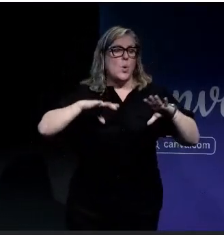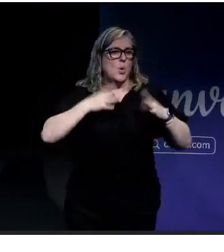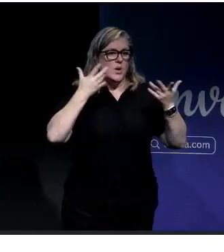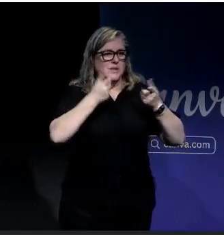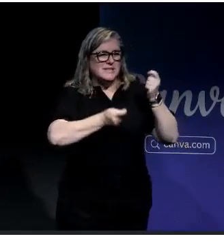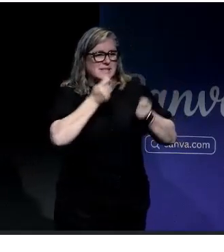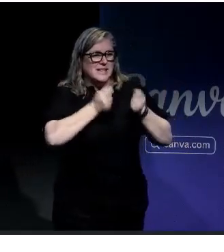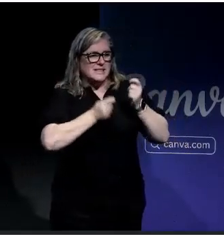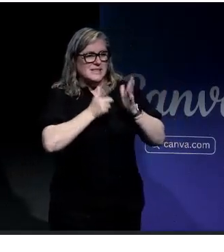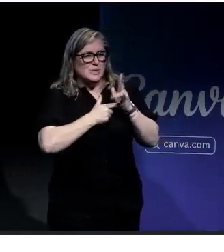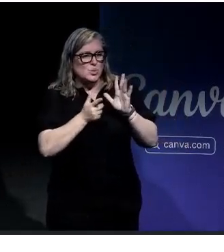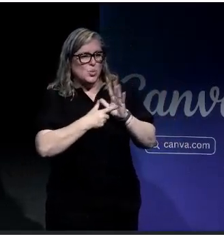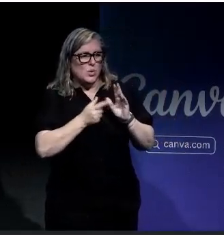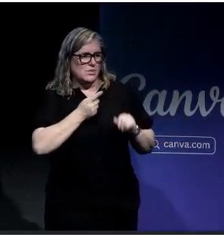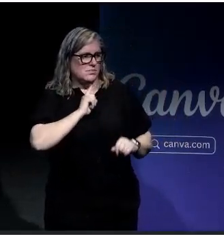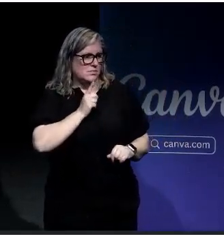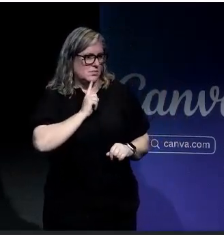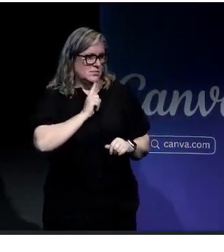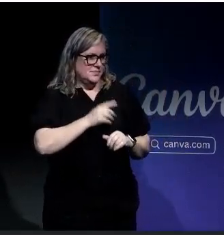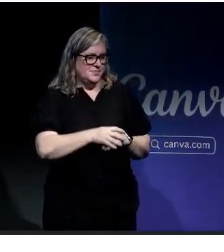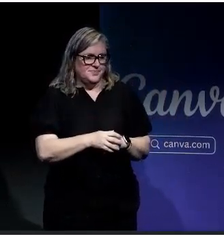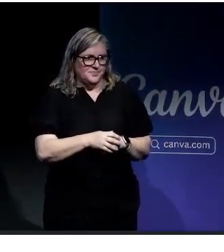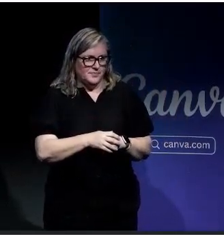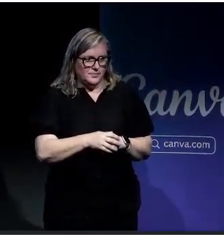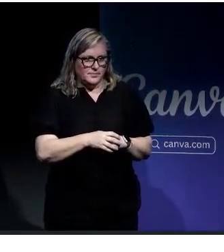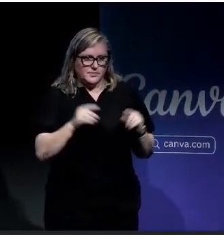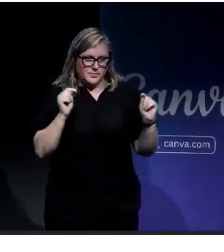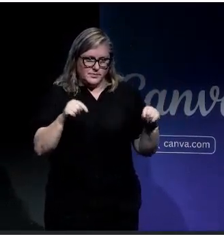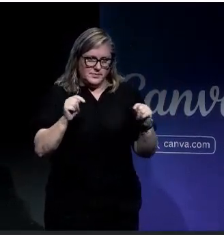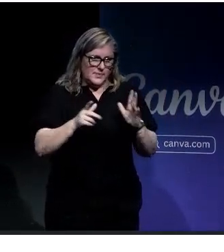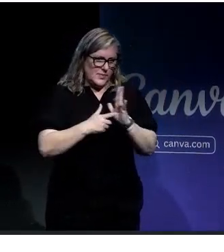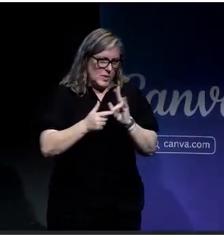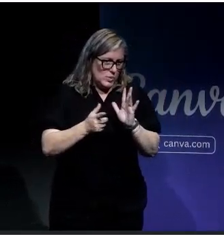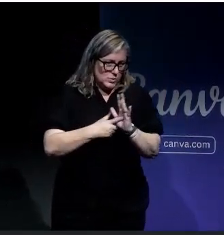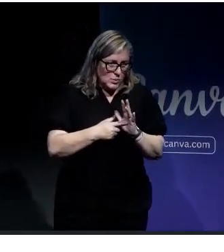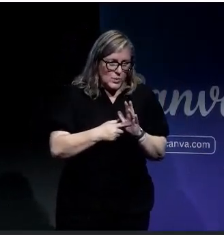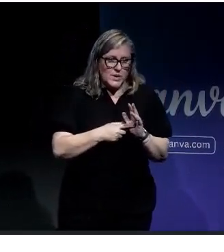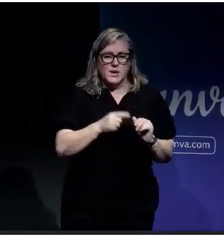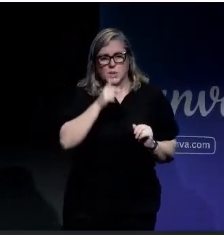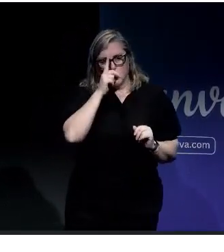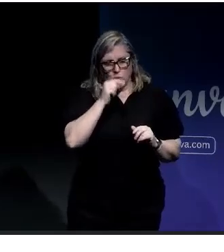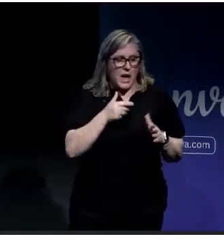So basically these are tools that you can run that will check for a